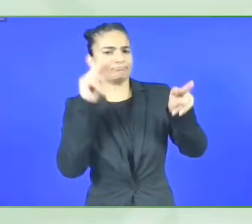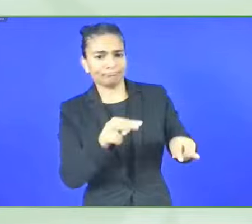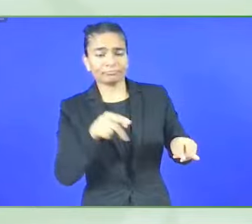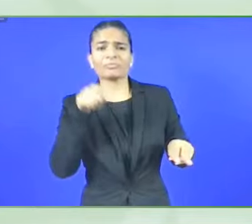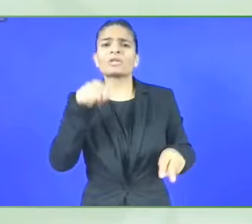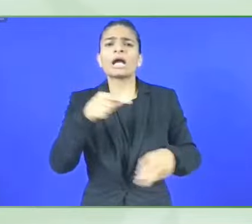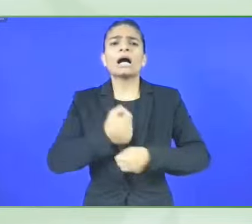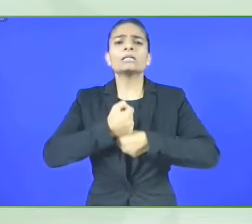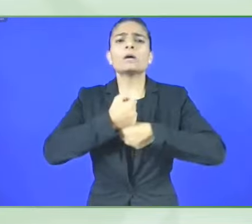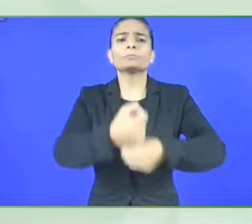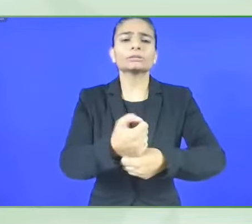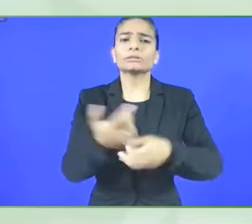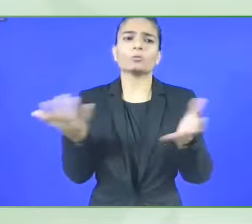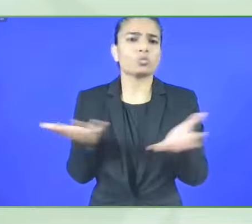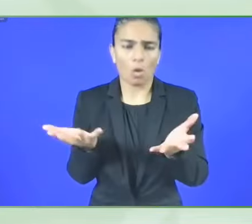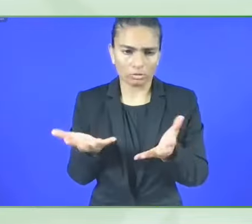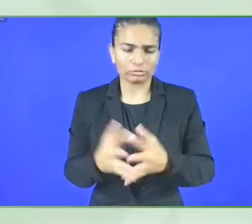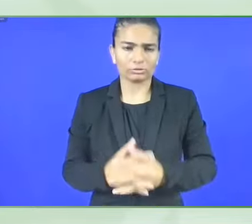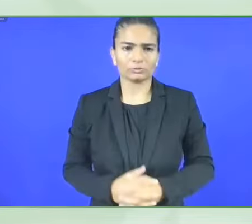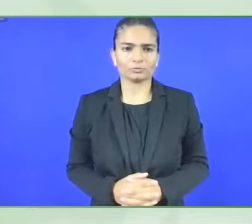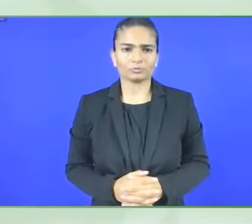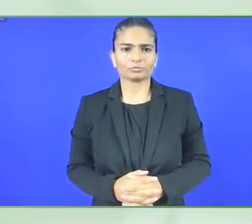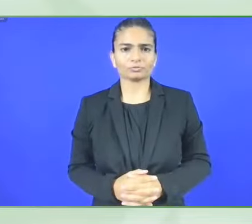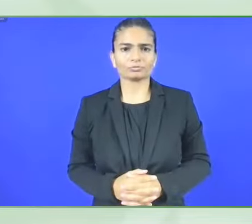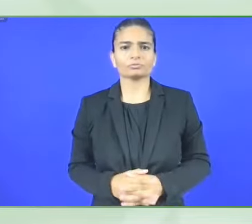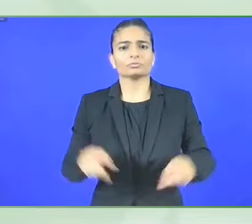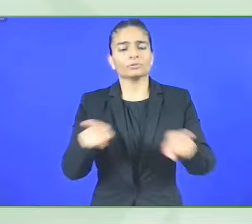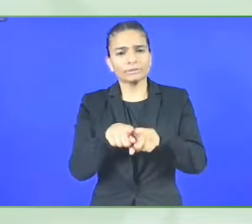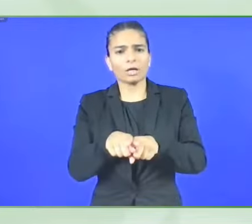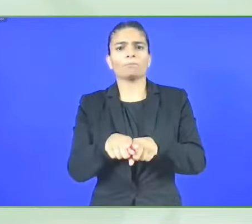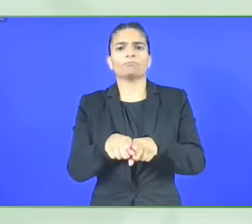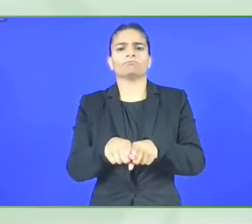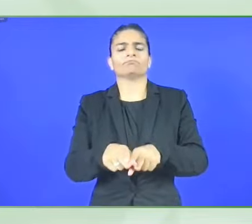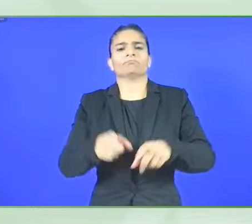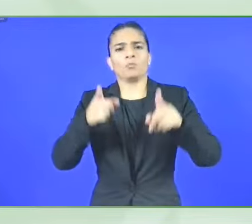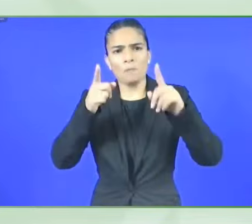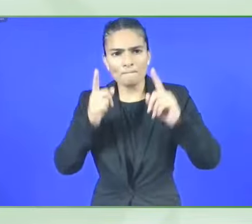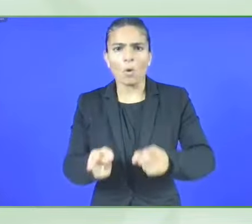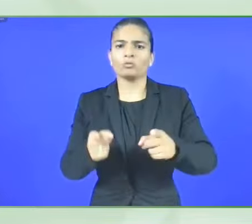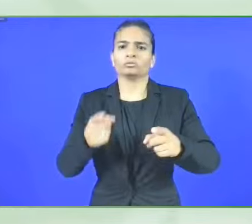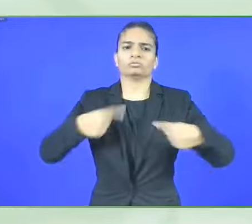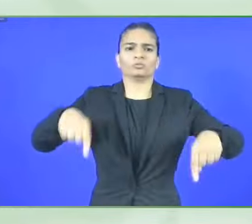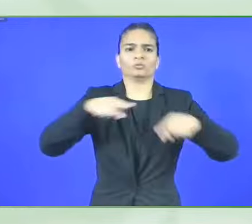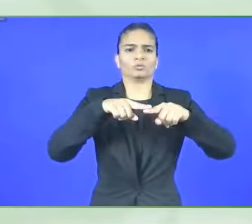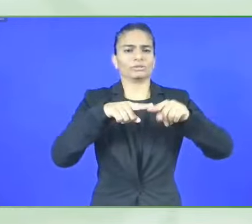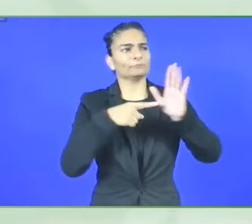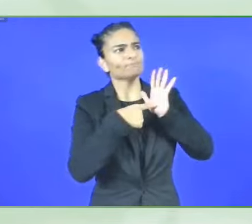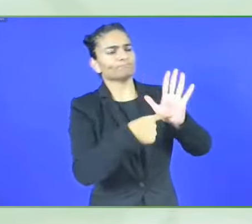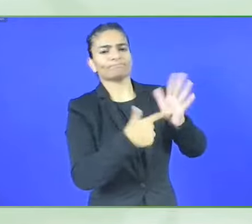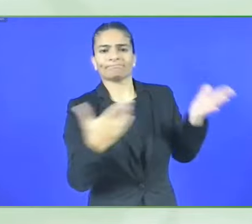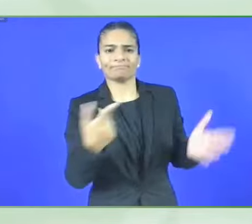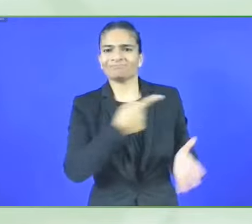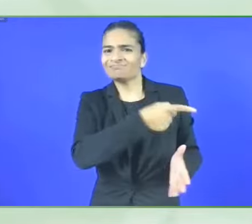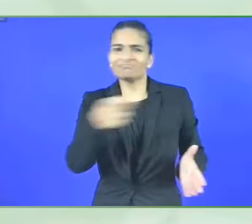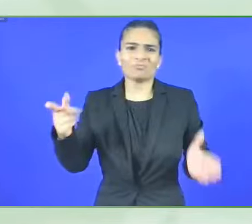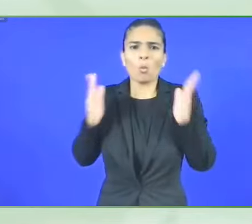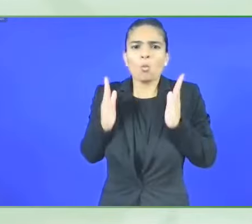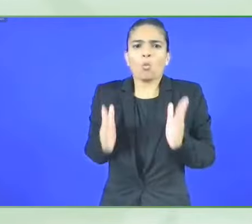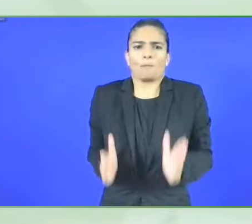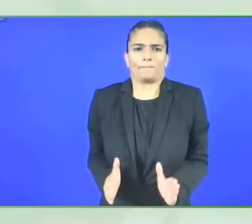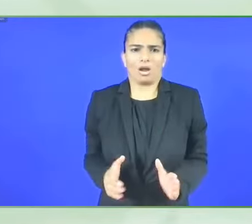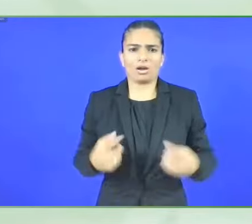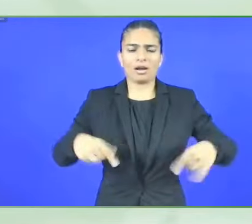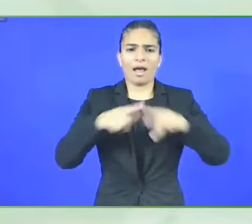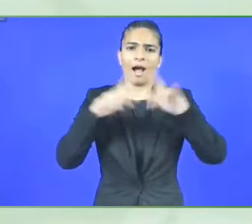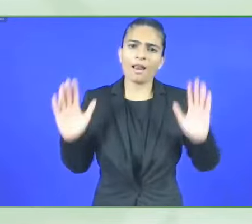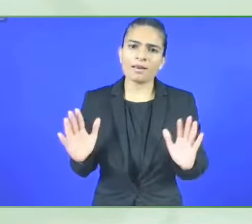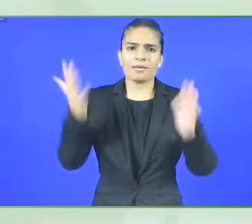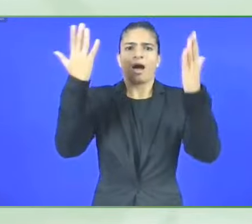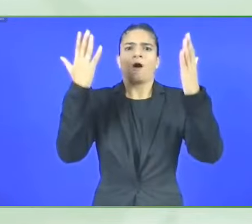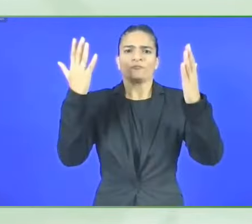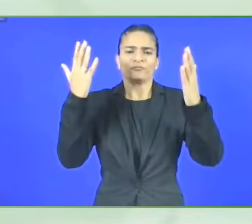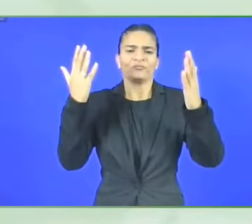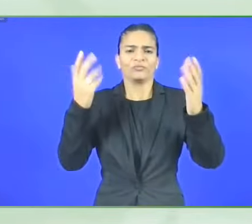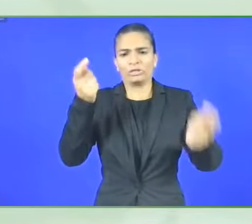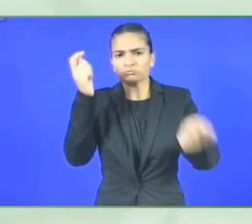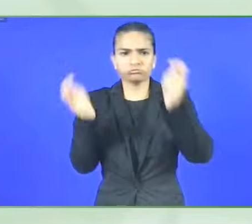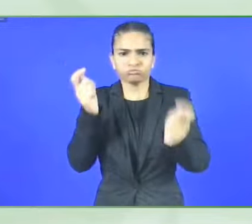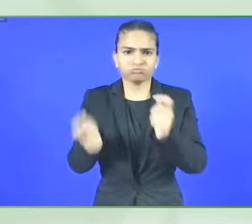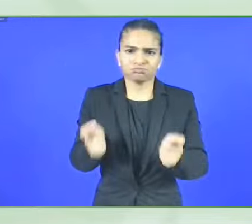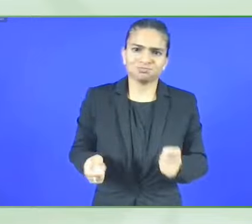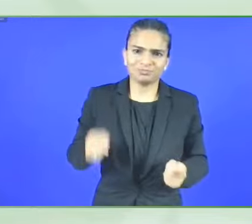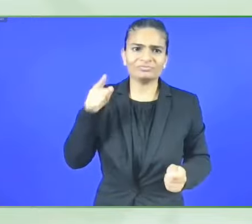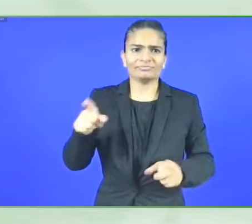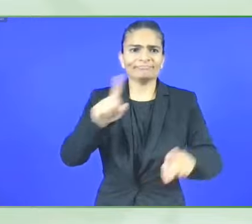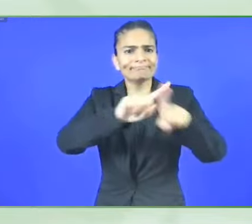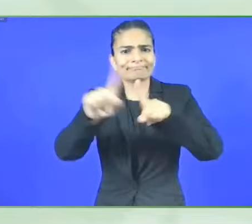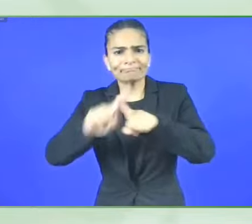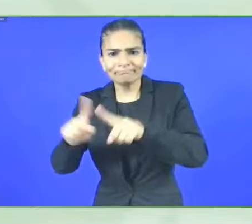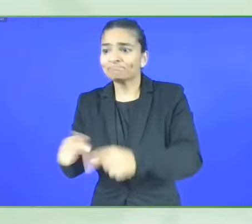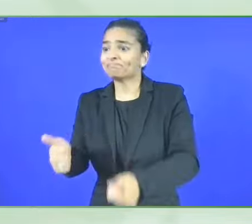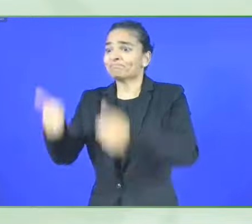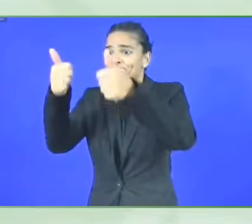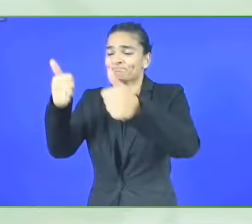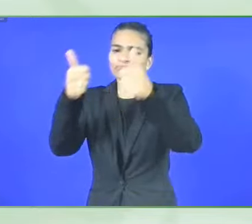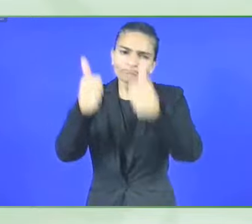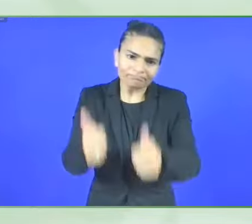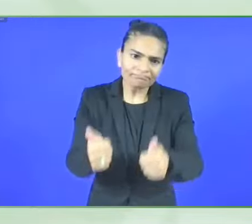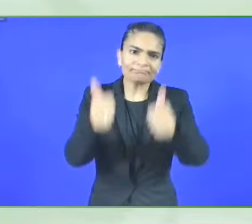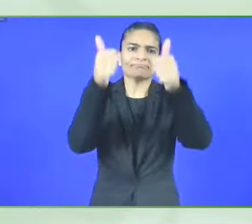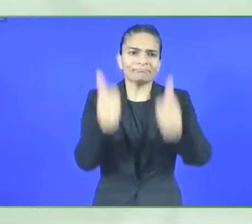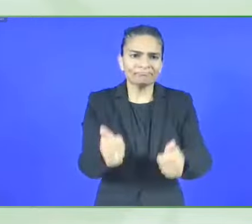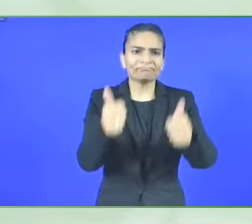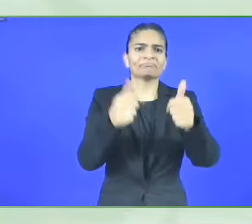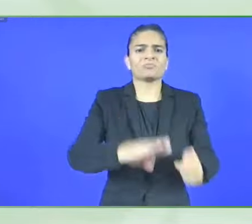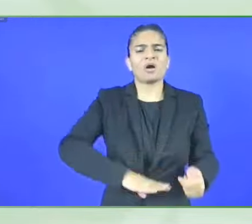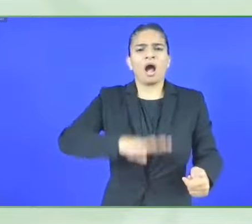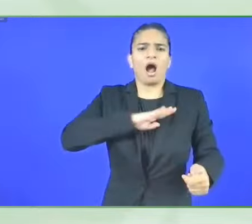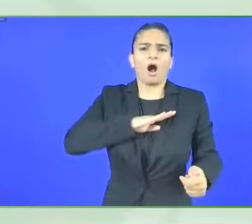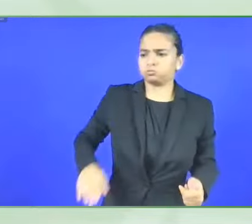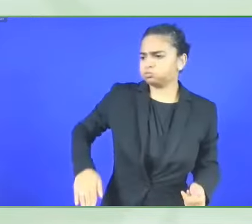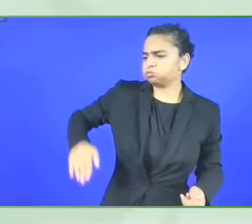concept of Universal Design, what is the potential of using Universal Design in education, and